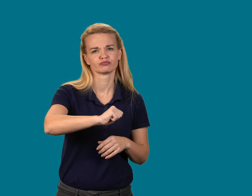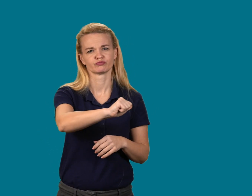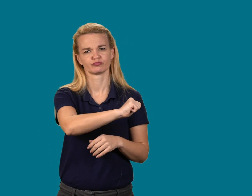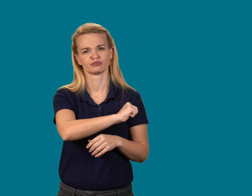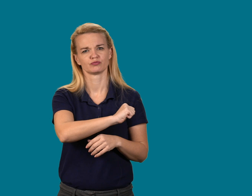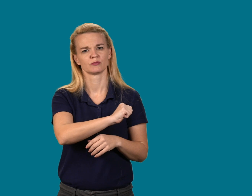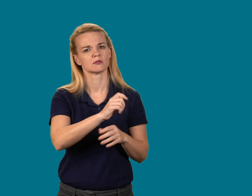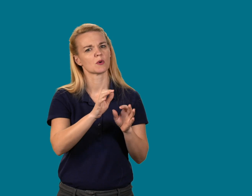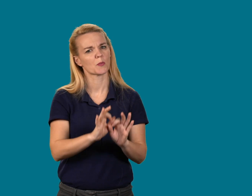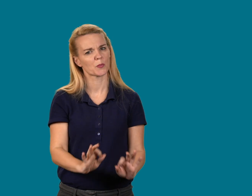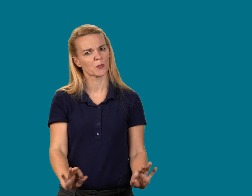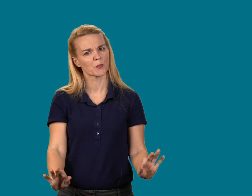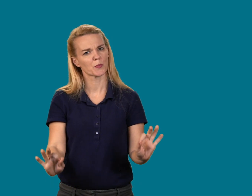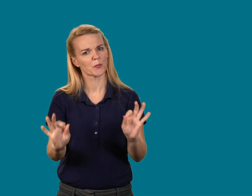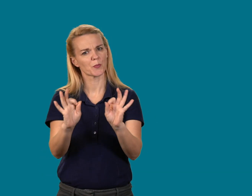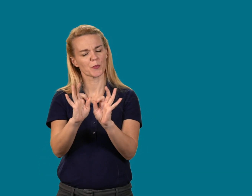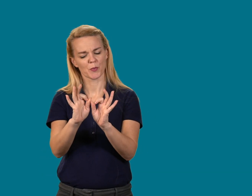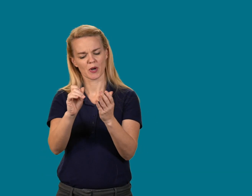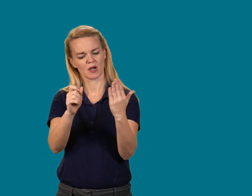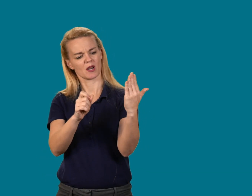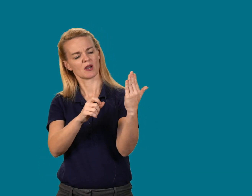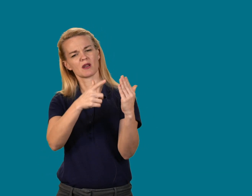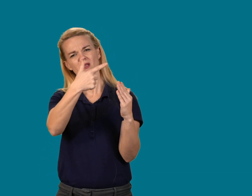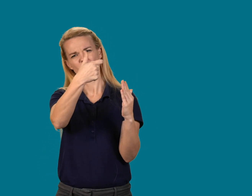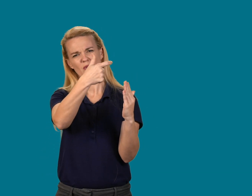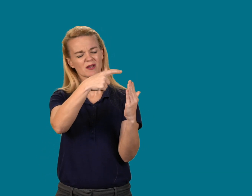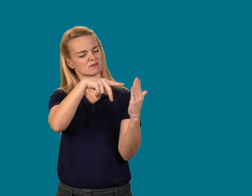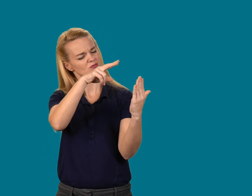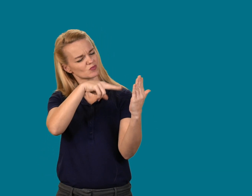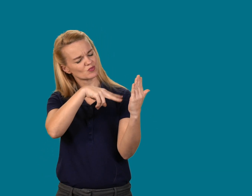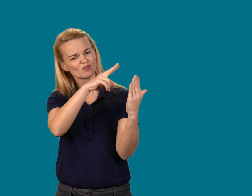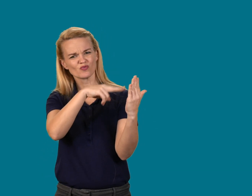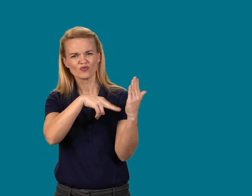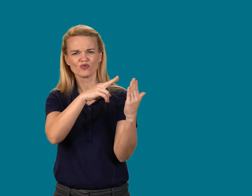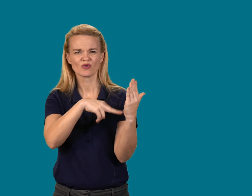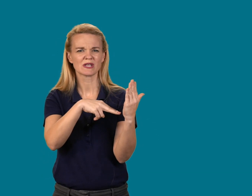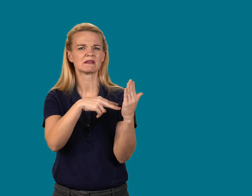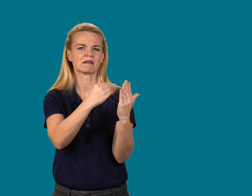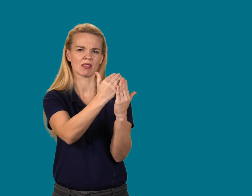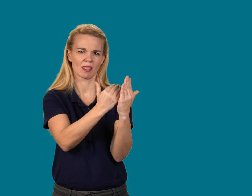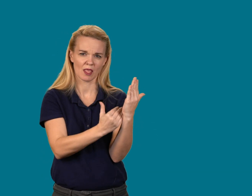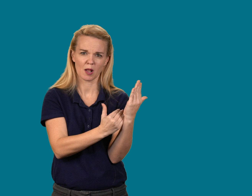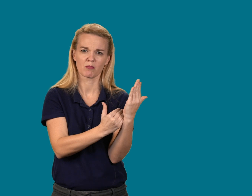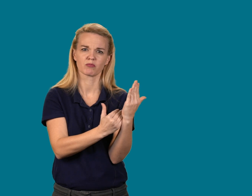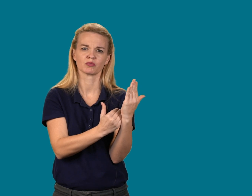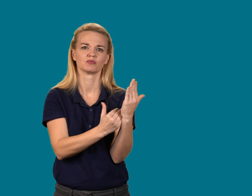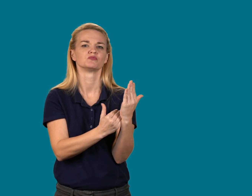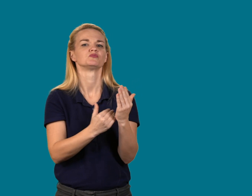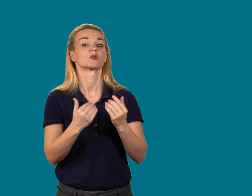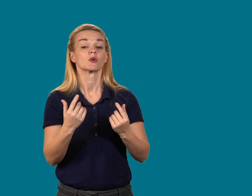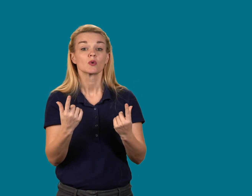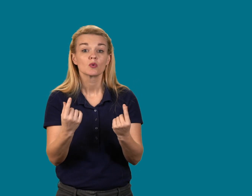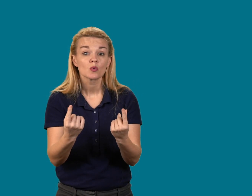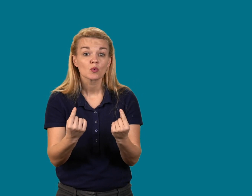according to the label instructions.